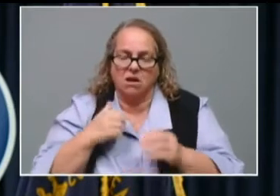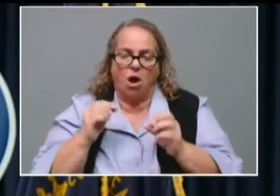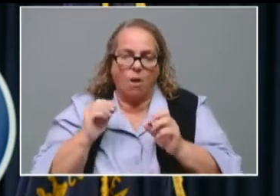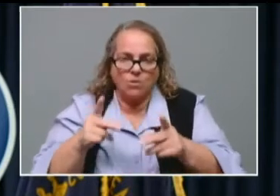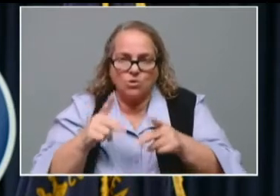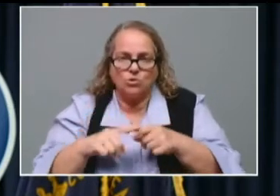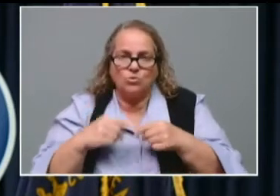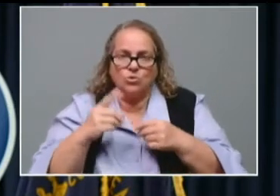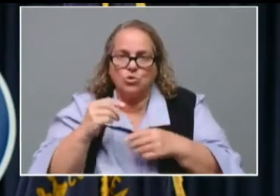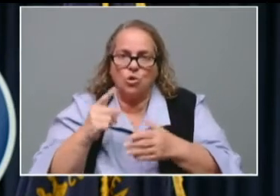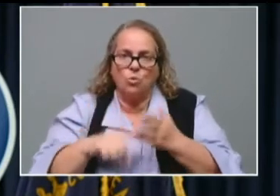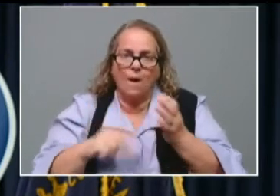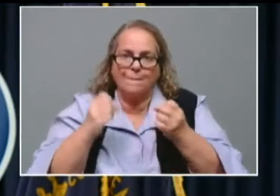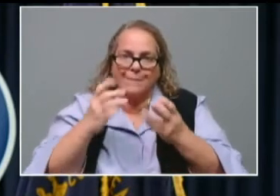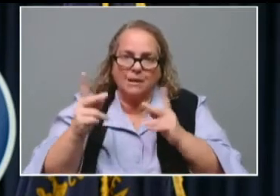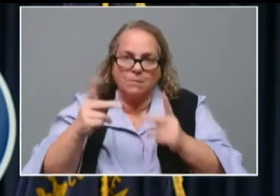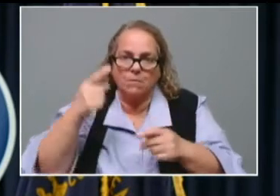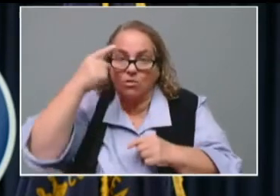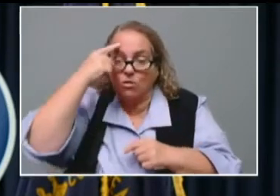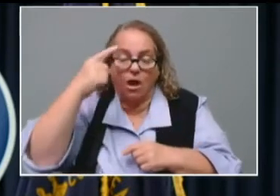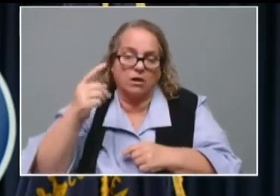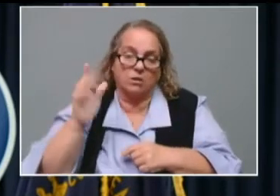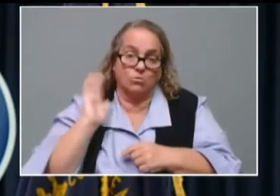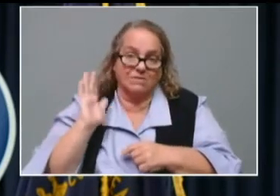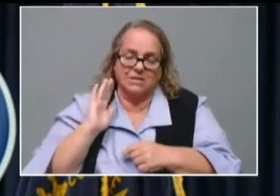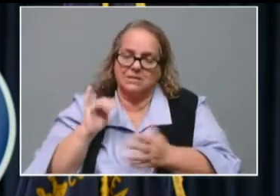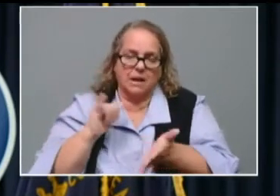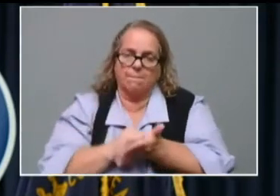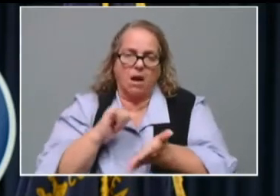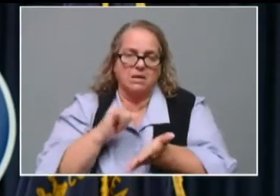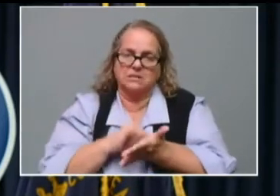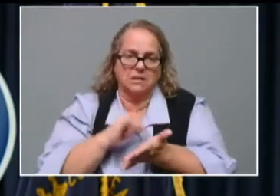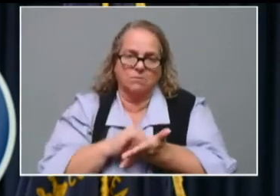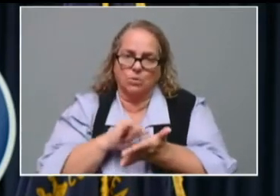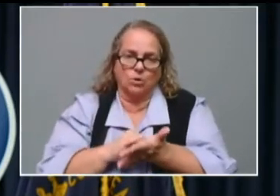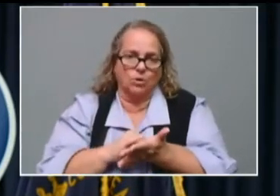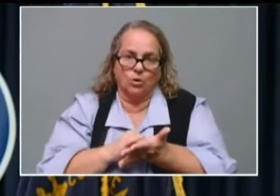previously impossible. And we are going to put in that application and I'm